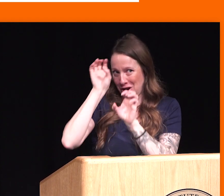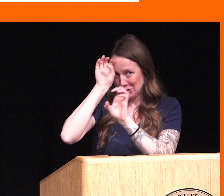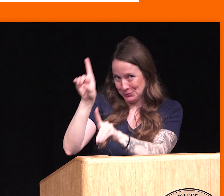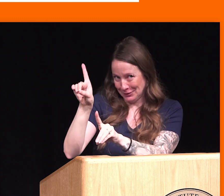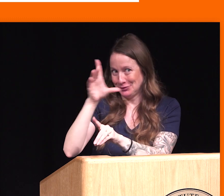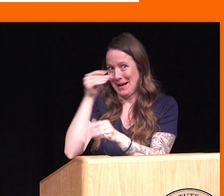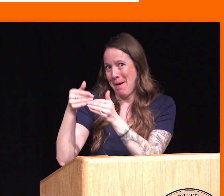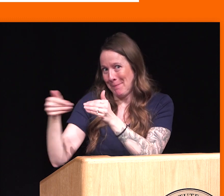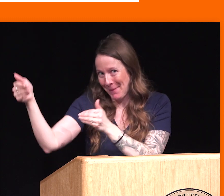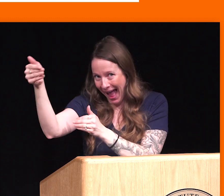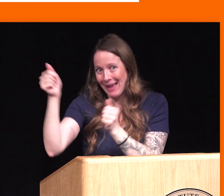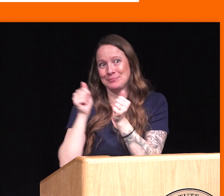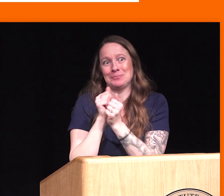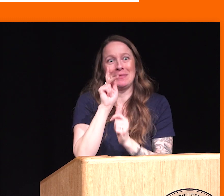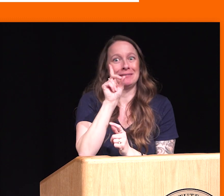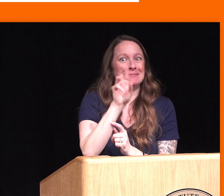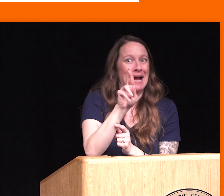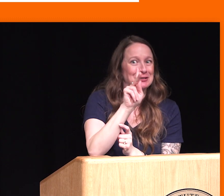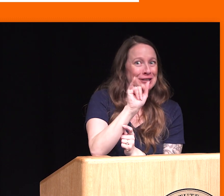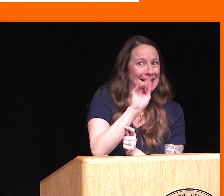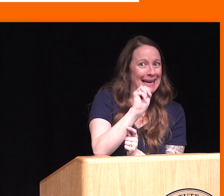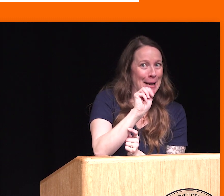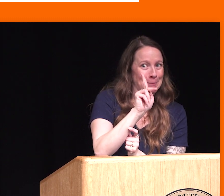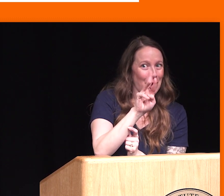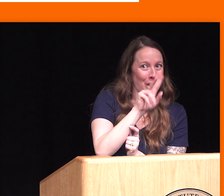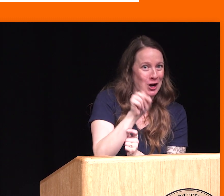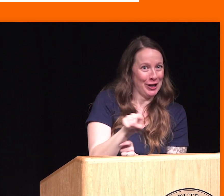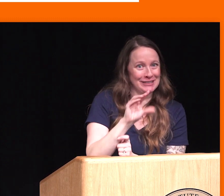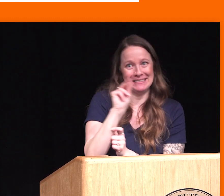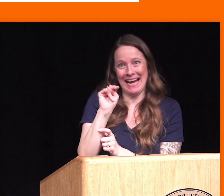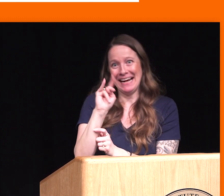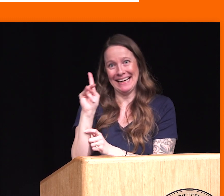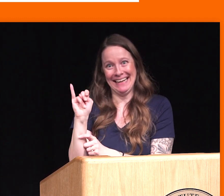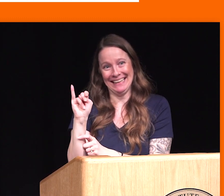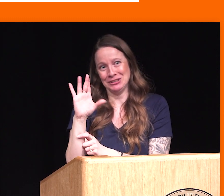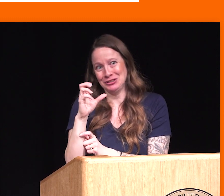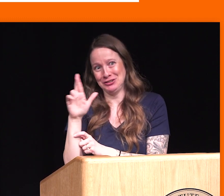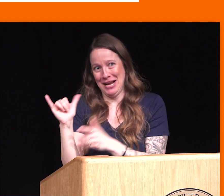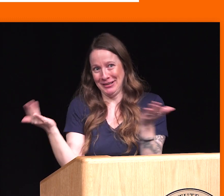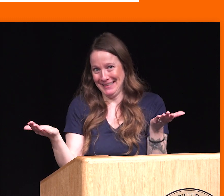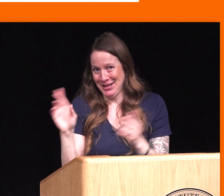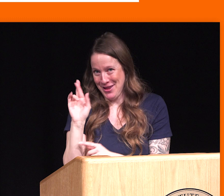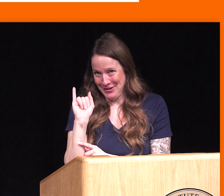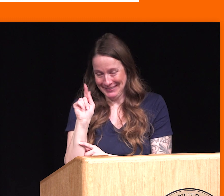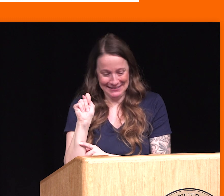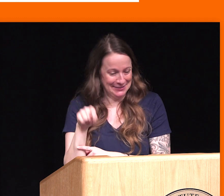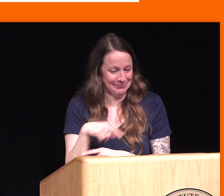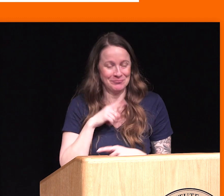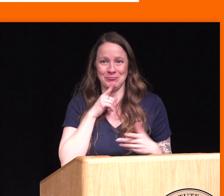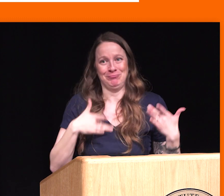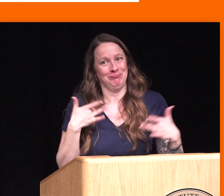specifically for post-secondary education and beyond, working with Dr. Kim Kurz and Nikki Cherry here at RIT.